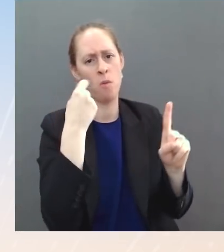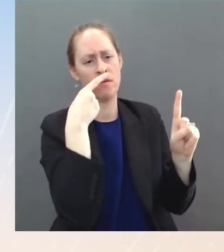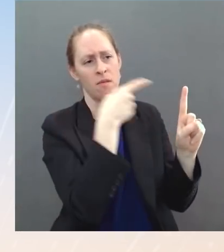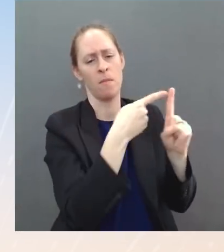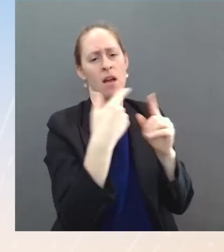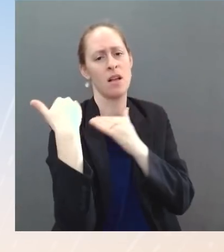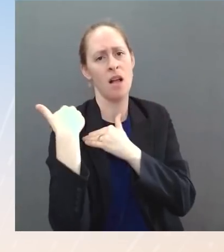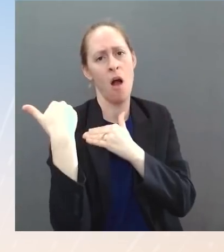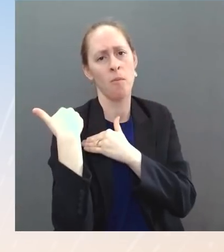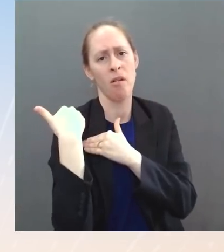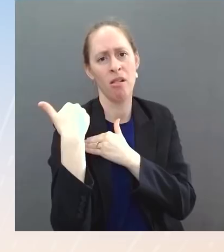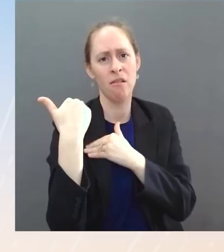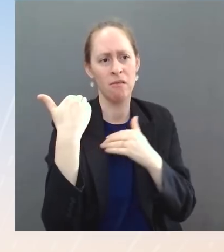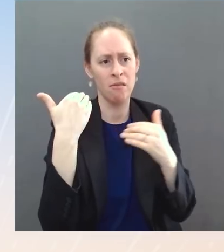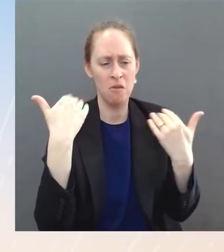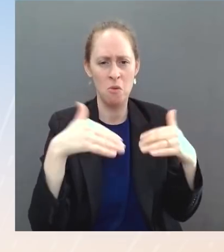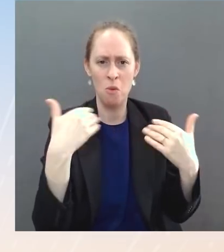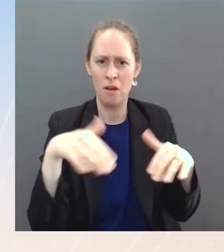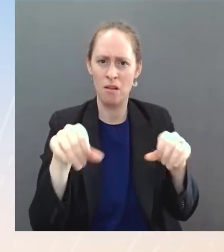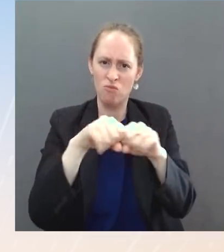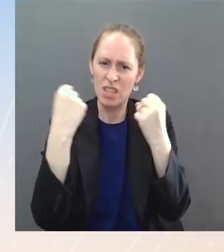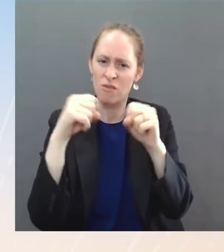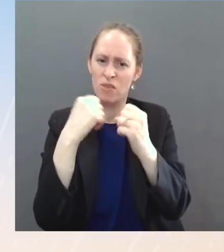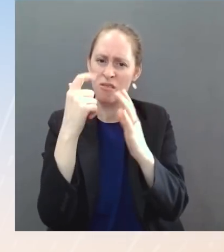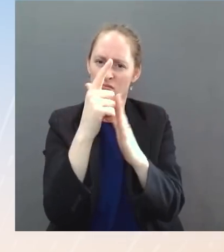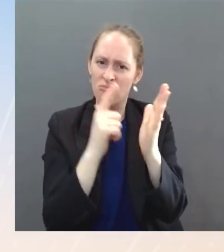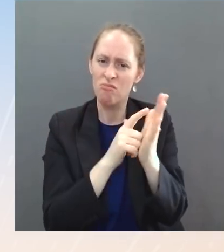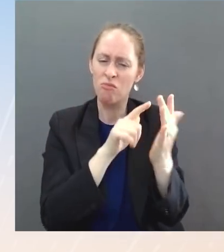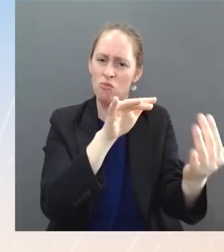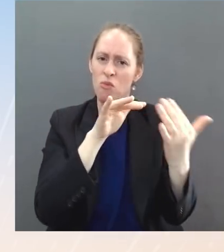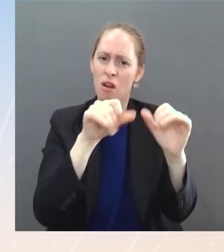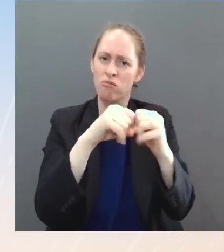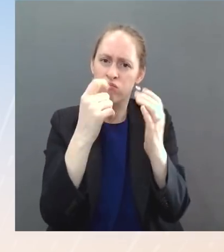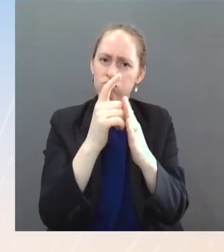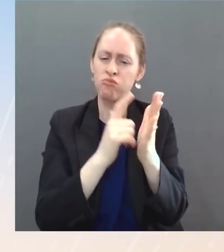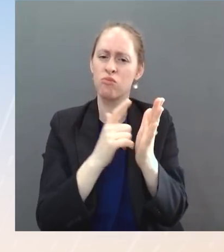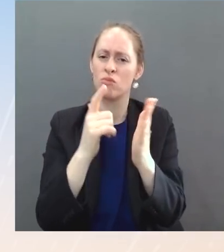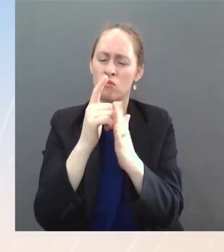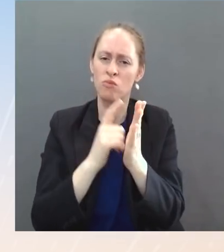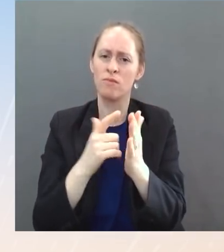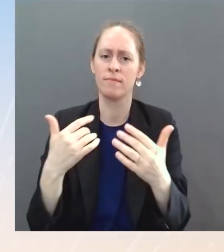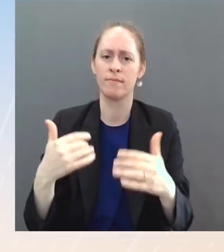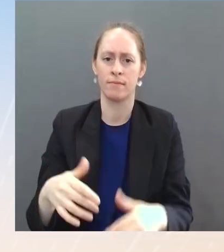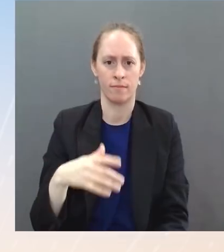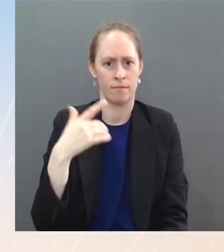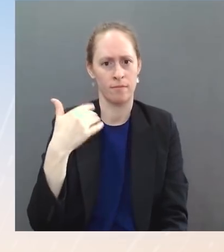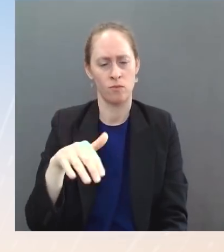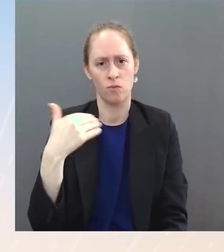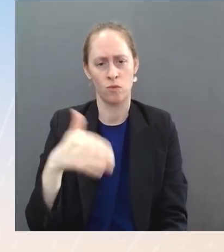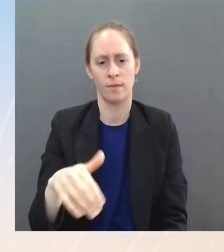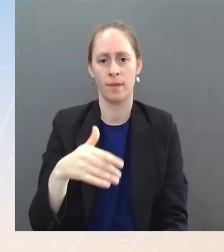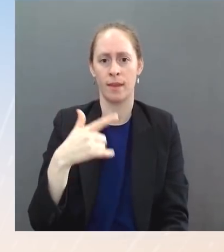at every level of the Russian system, and the United States will work with the international community to ensure that accountability is applied at the appropriate time.